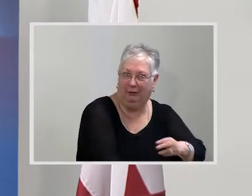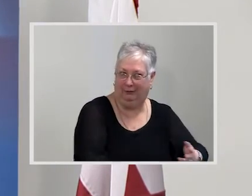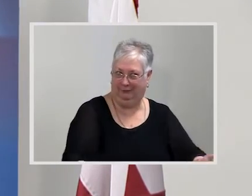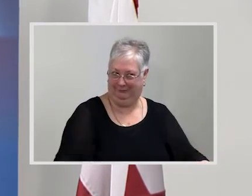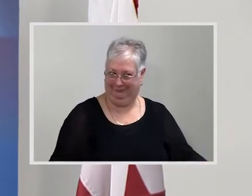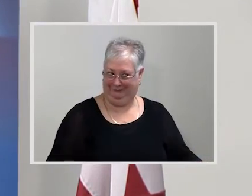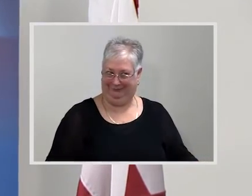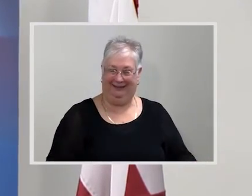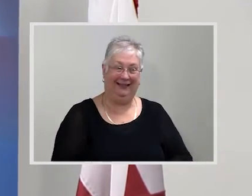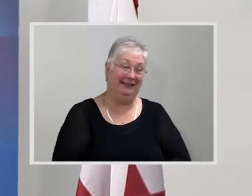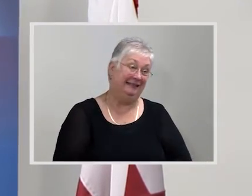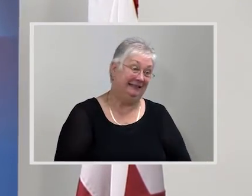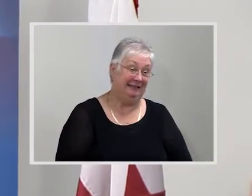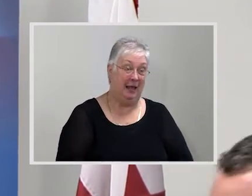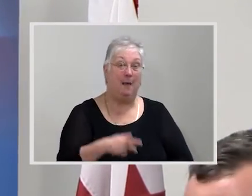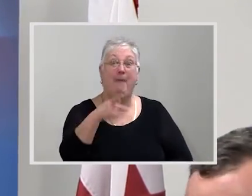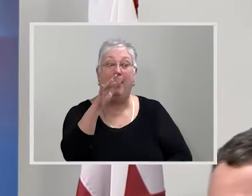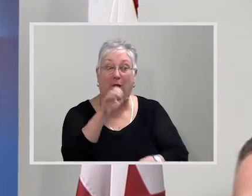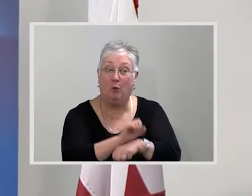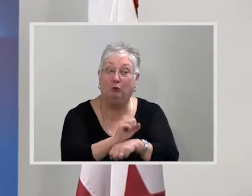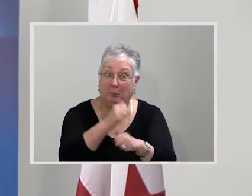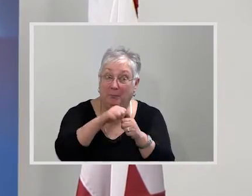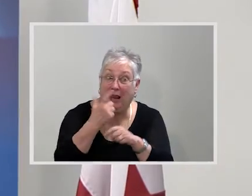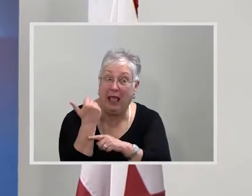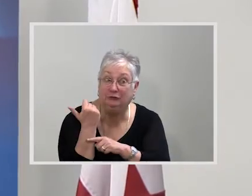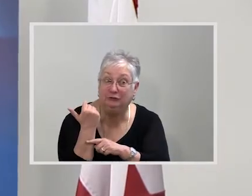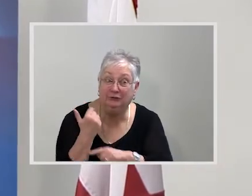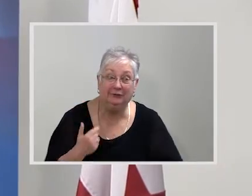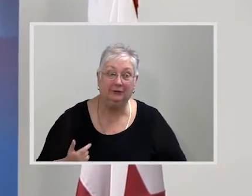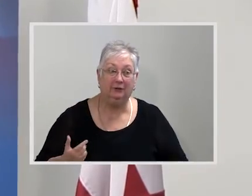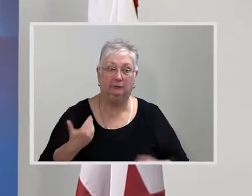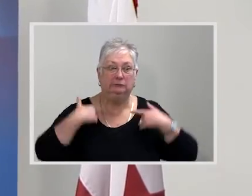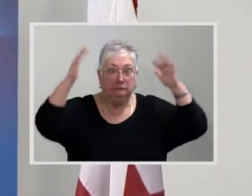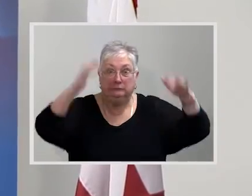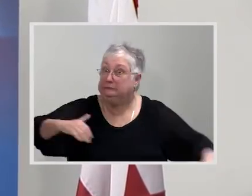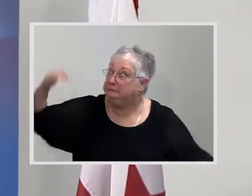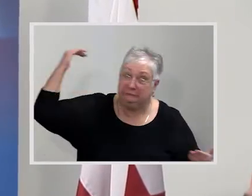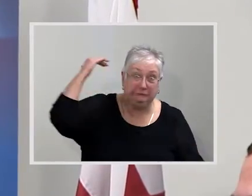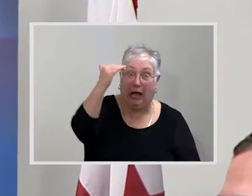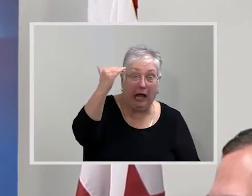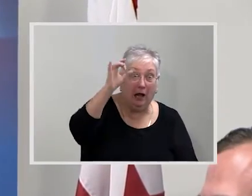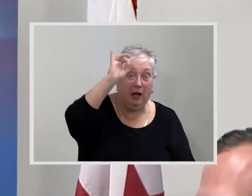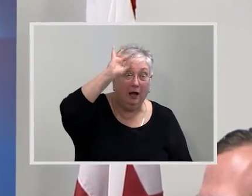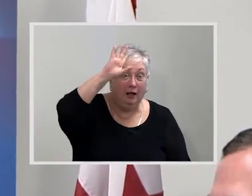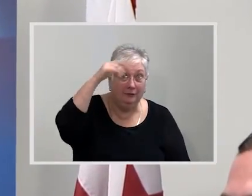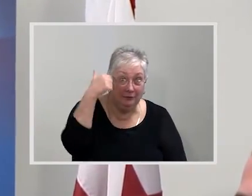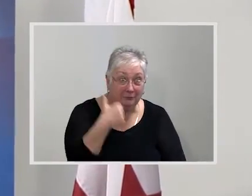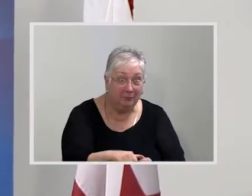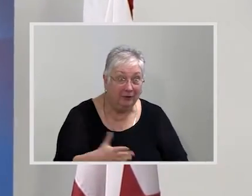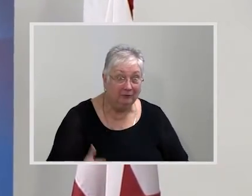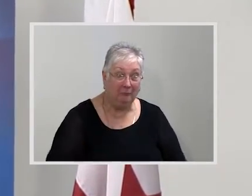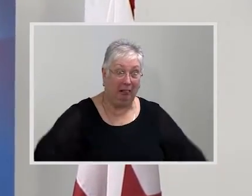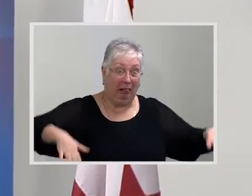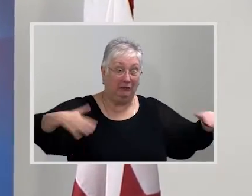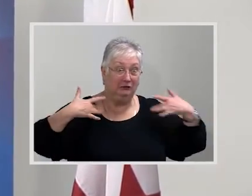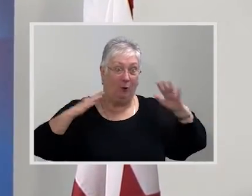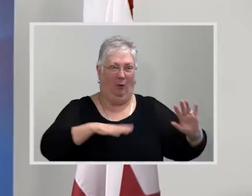SHOULDN'T HAVE SAID THAT. SORRY. BECAUSE IT IS SPRING. I CHOOSE TO BELIEVE THAT IT IS